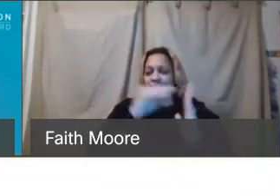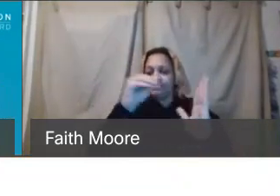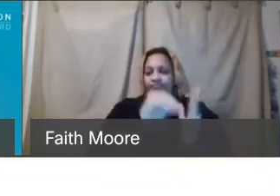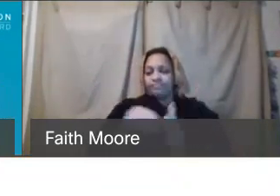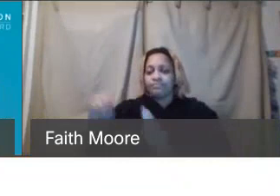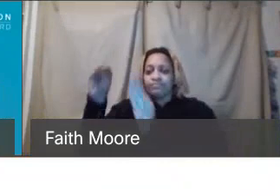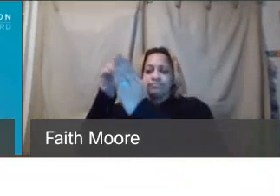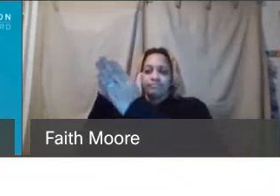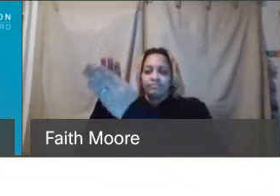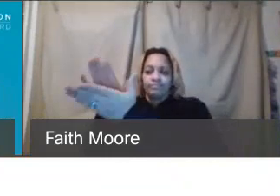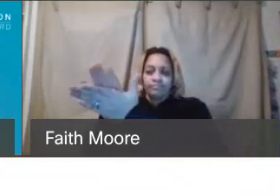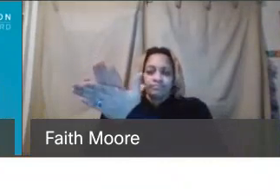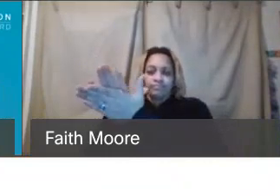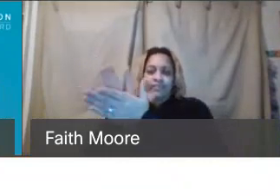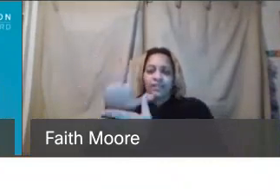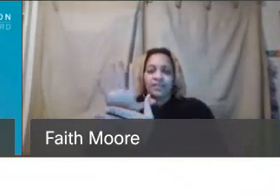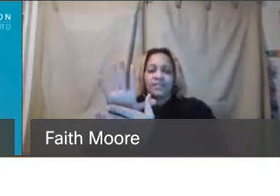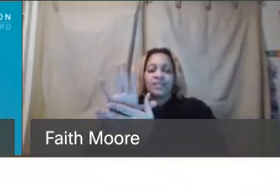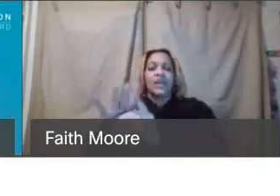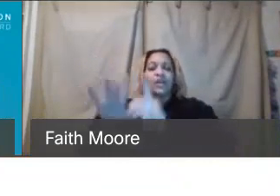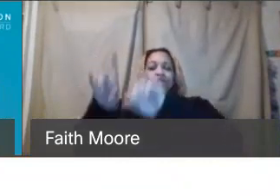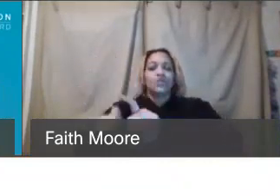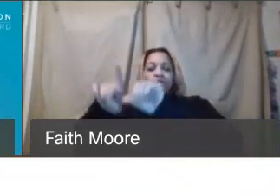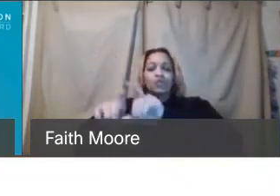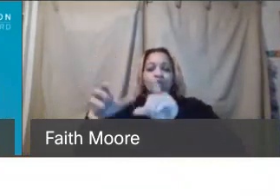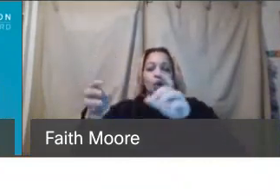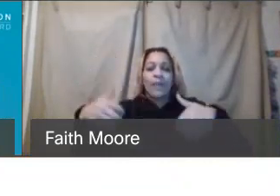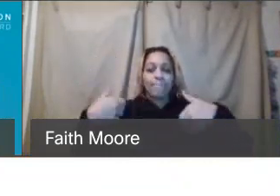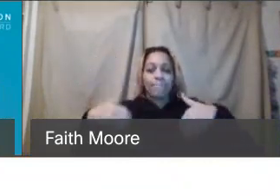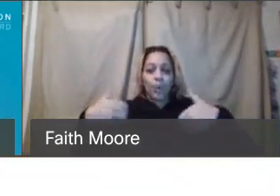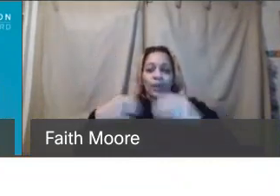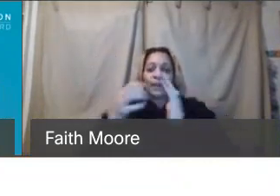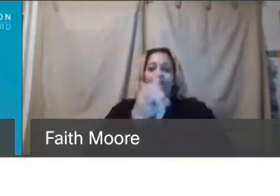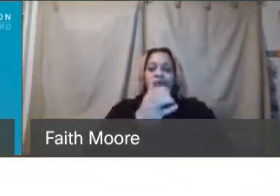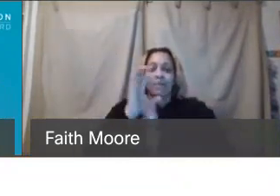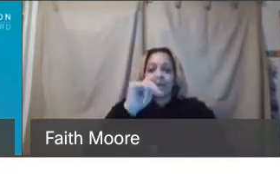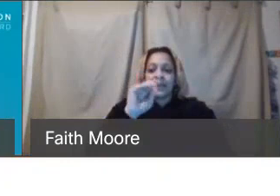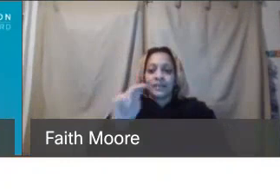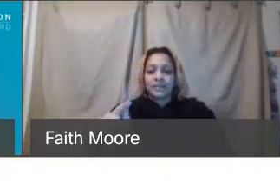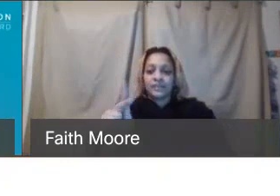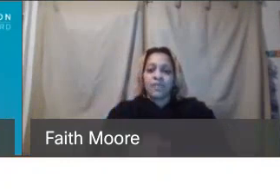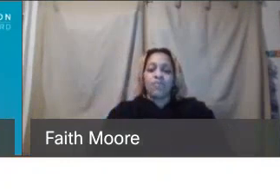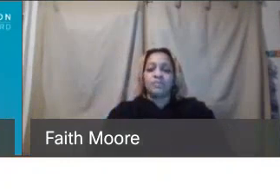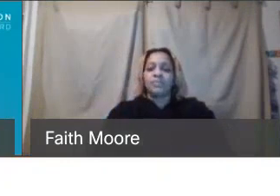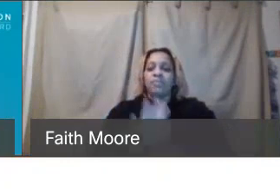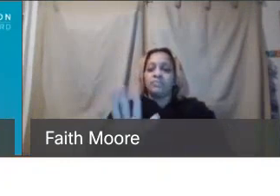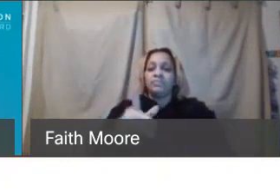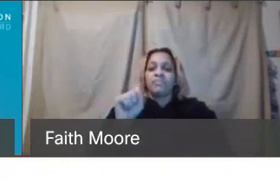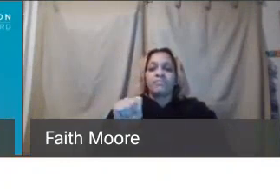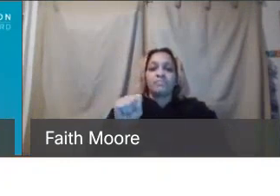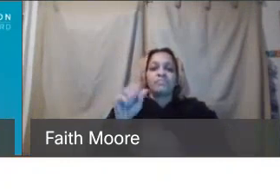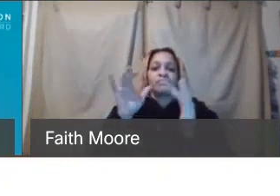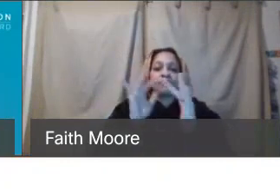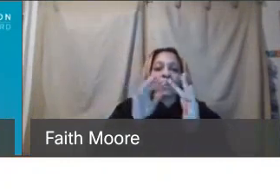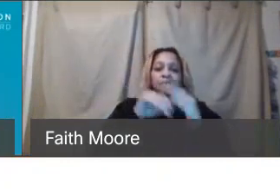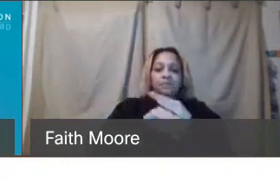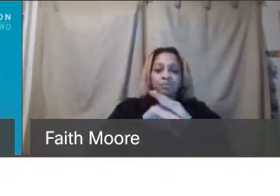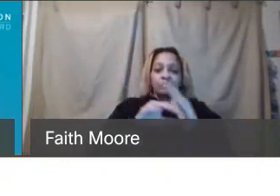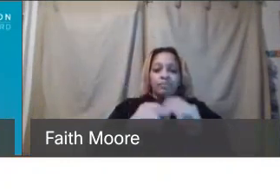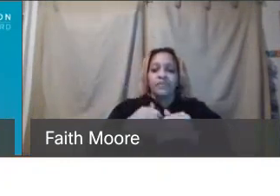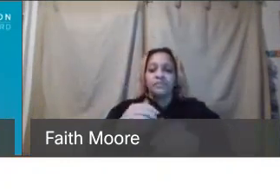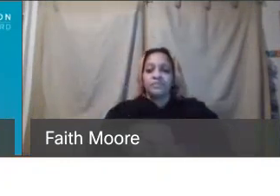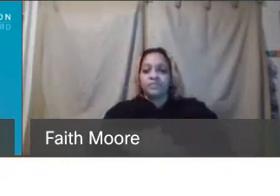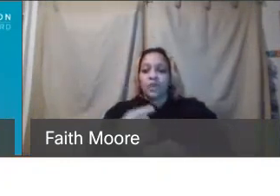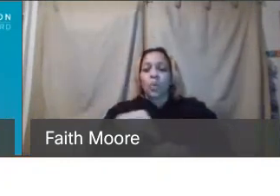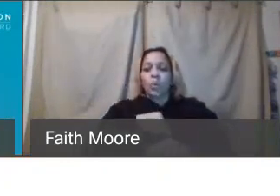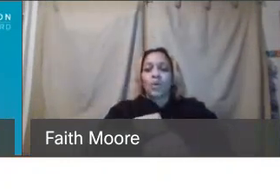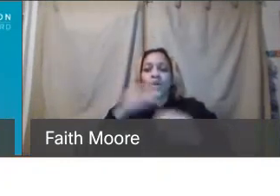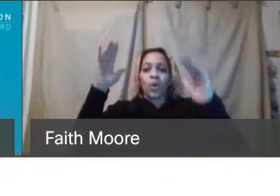Into the Q and a session, which will drive you directly to the survey or the website and we're really hoping that we can track our engagement authentically.